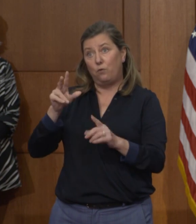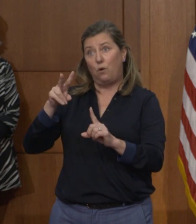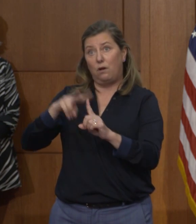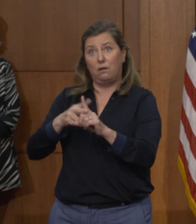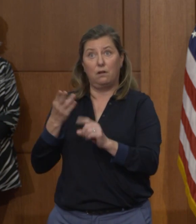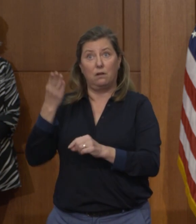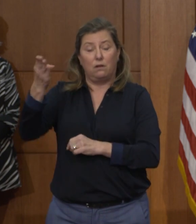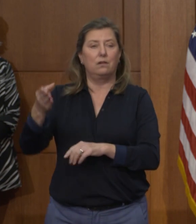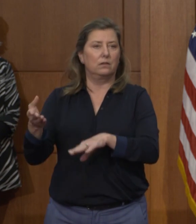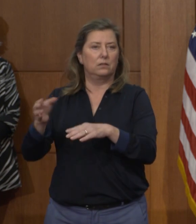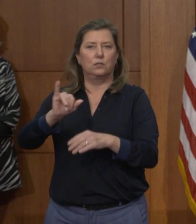Yes, thank you for the question.